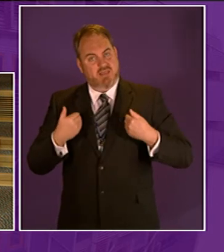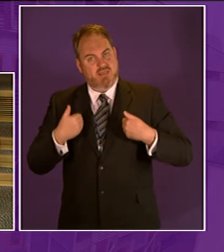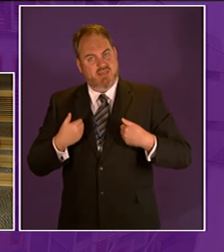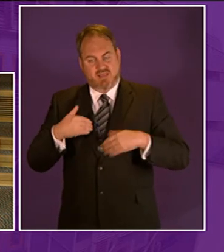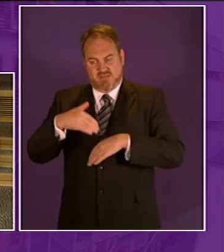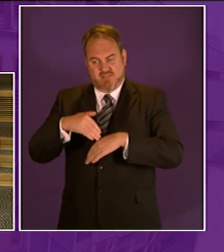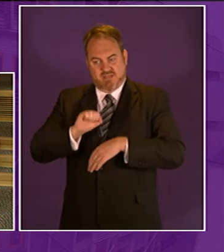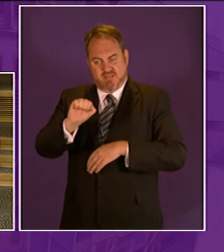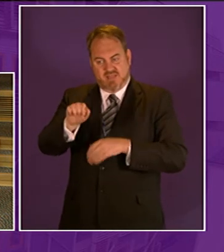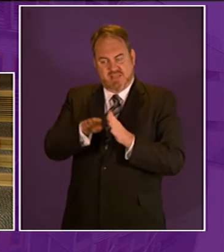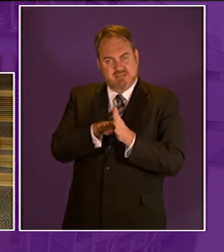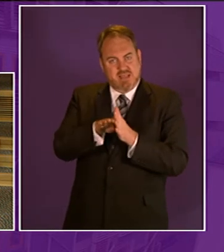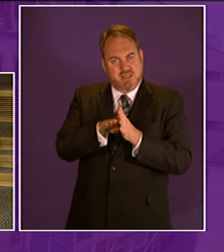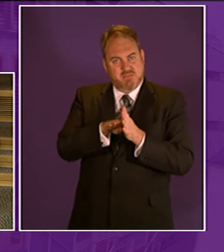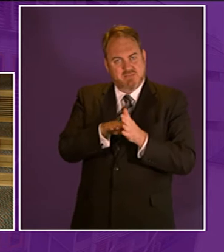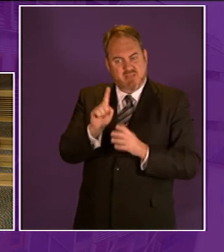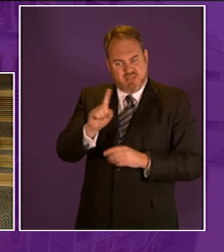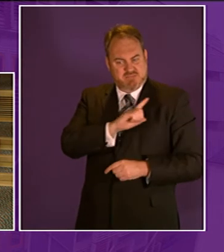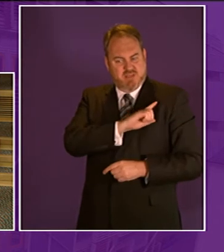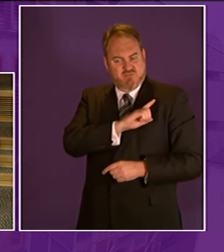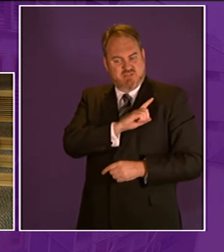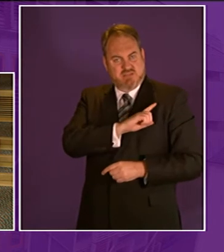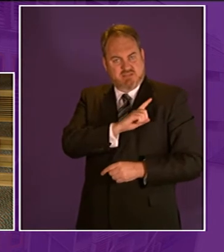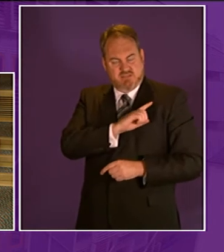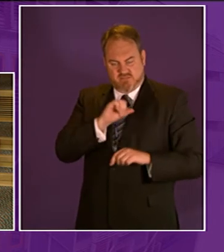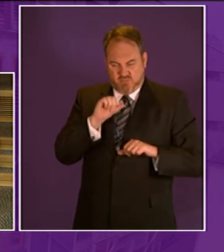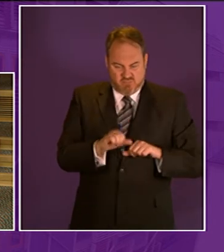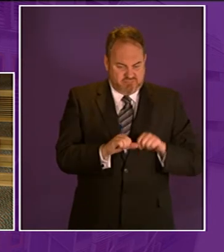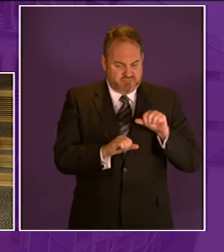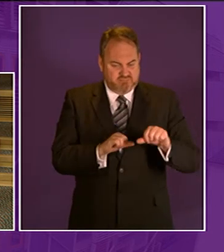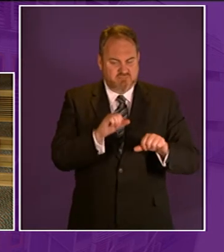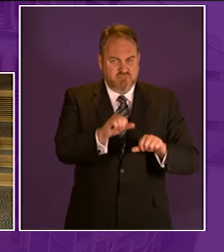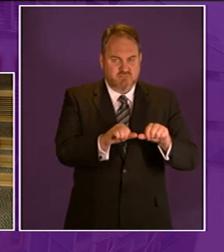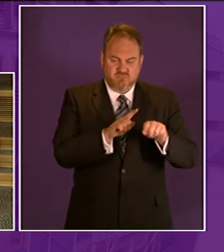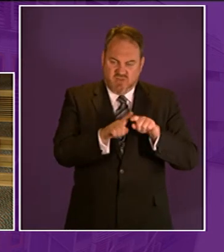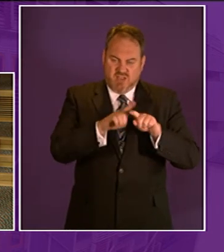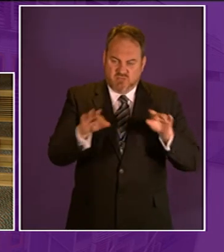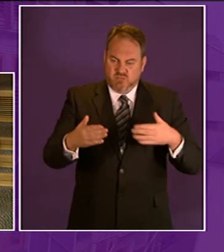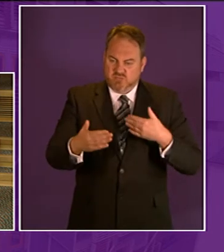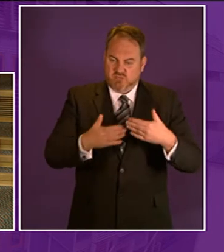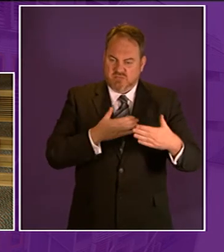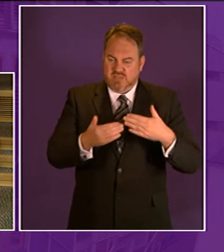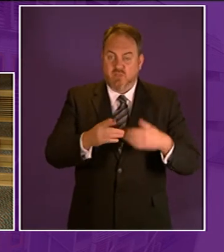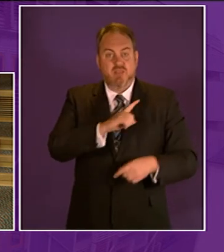That is driving the actions that I am taking, and that is why I want to secure an agreement